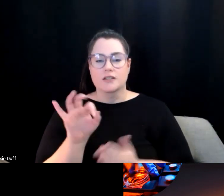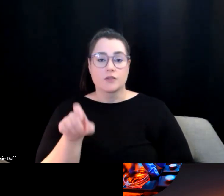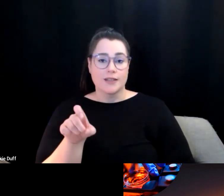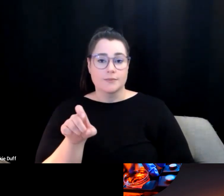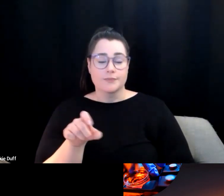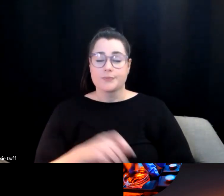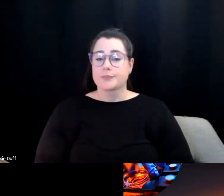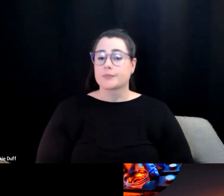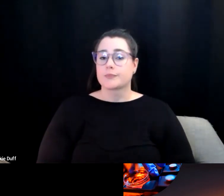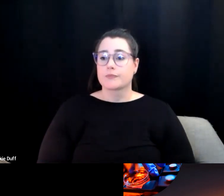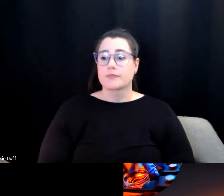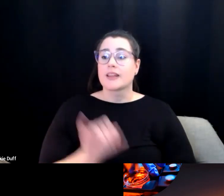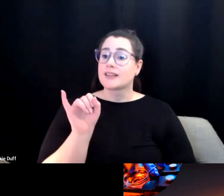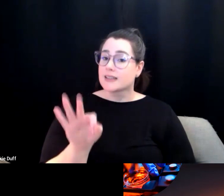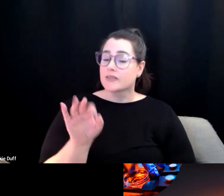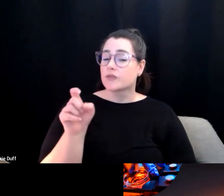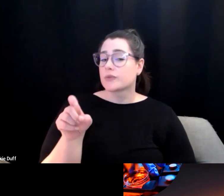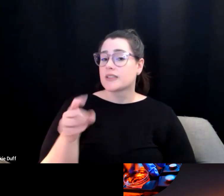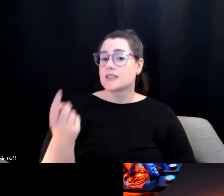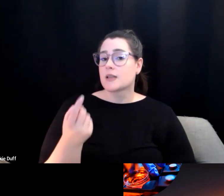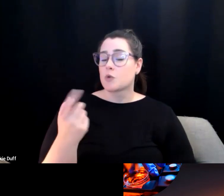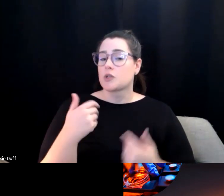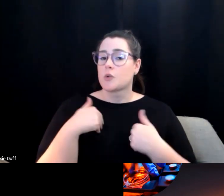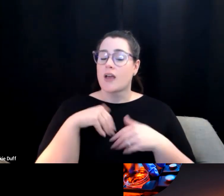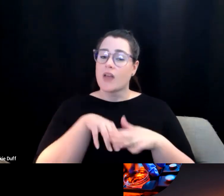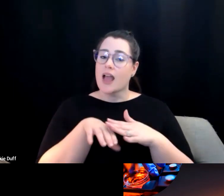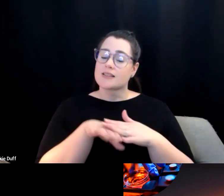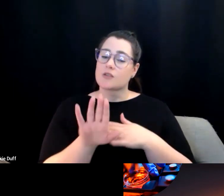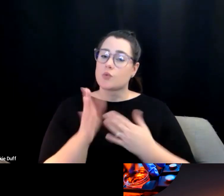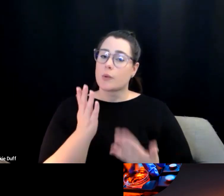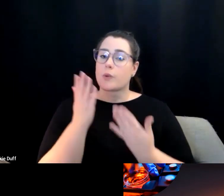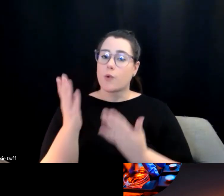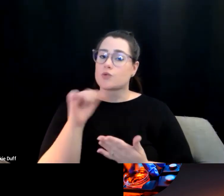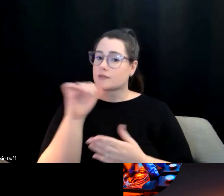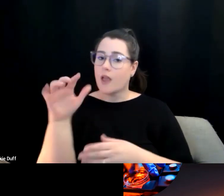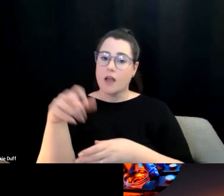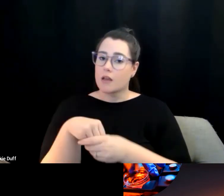If you need somebody to have access to your proposal that's not part of the AOR staff